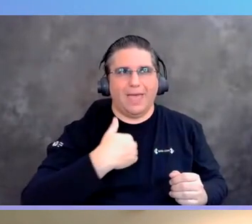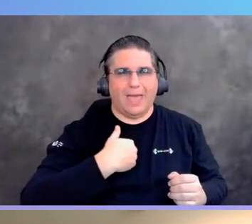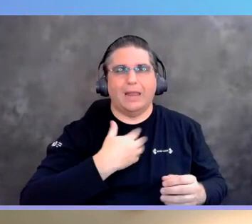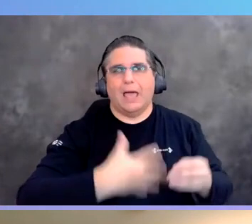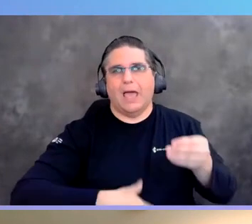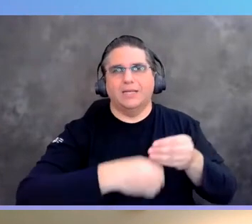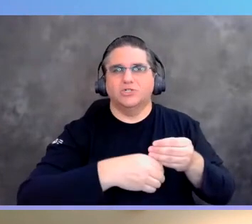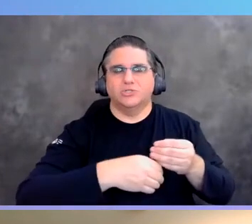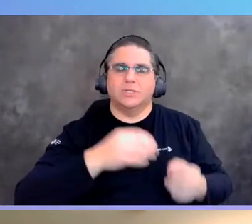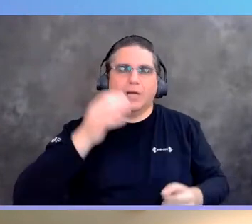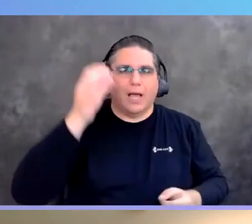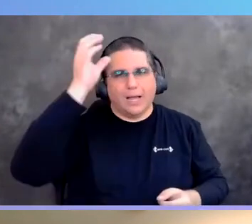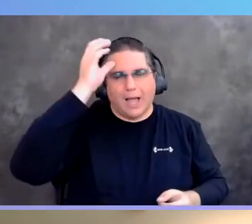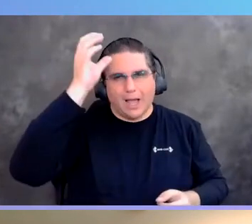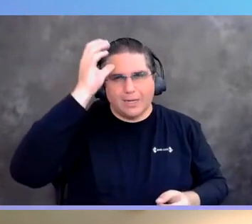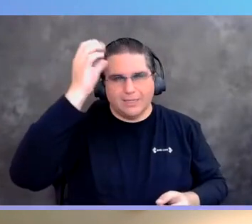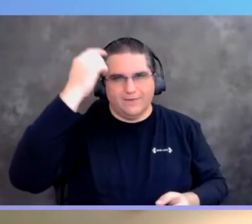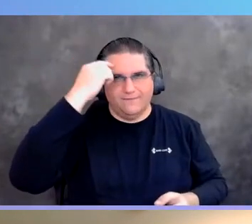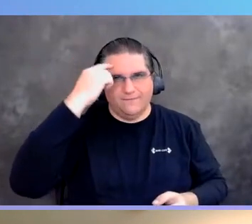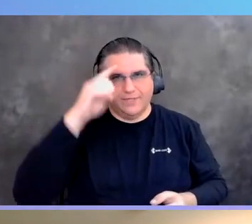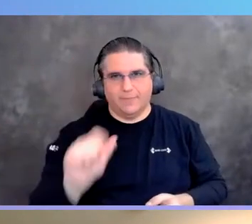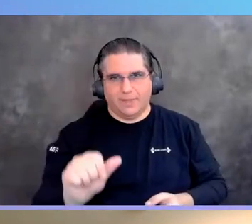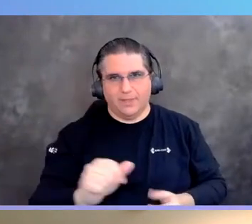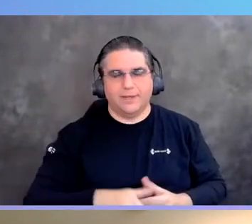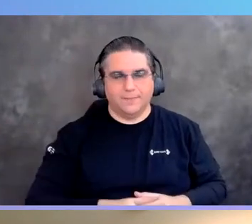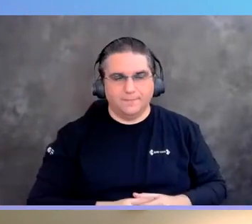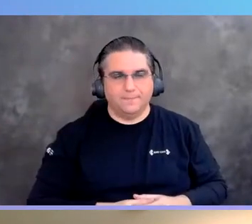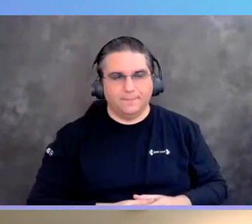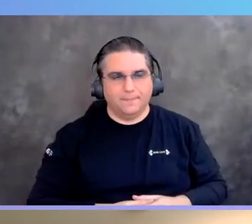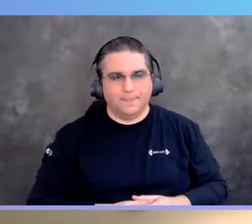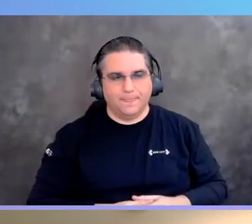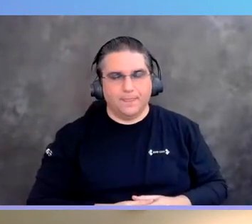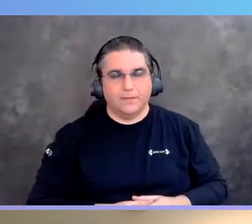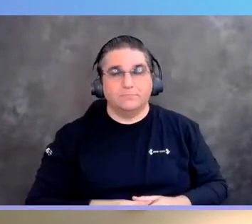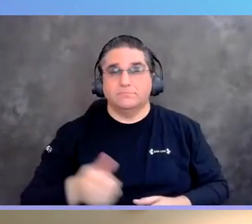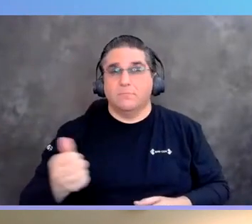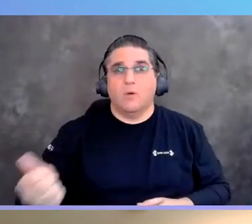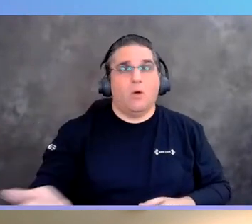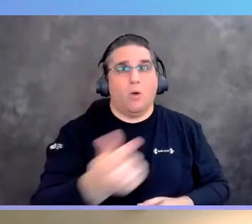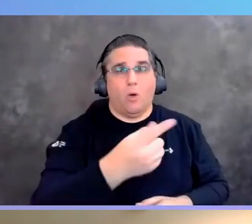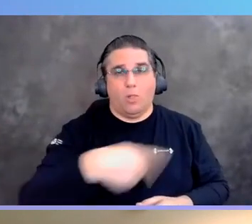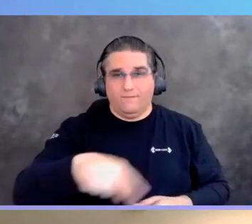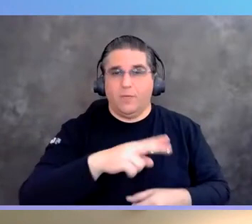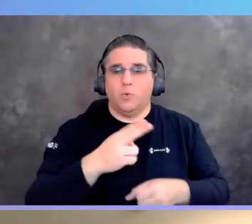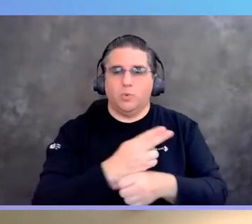participate used assistive technology to access image